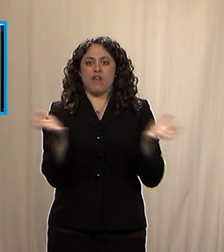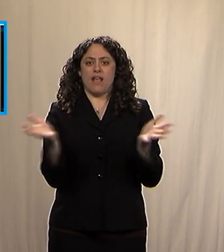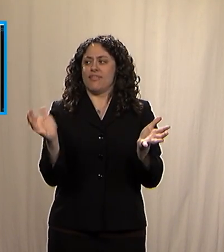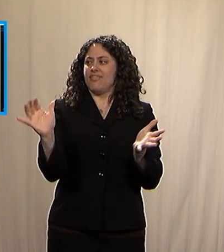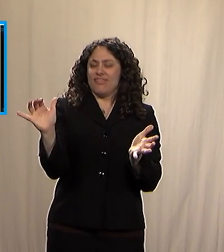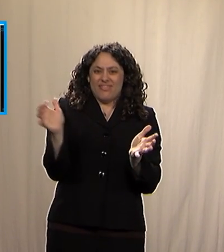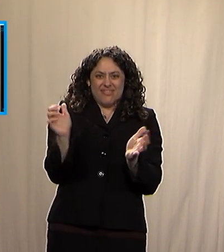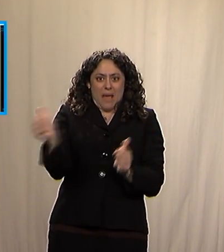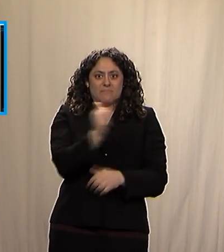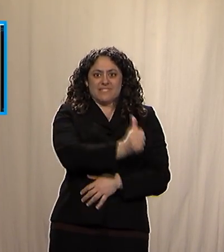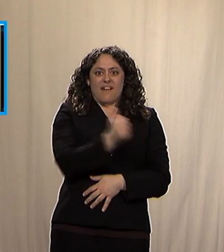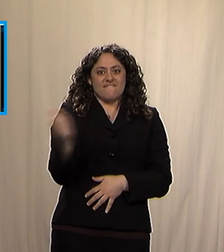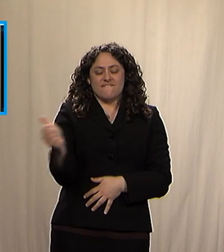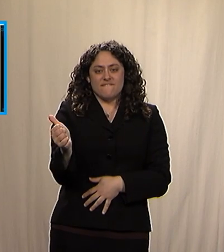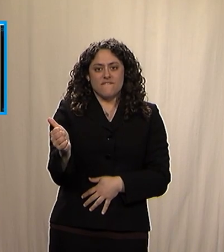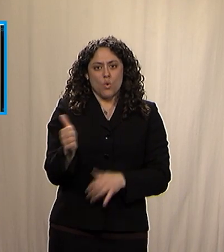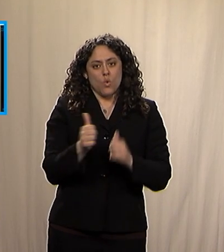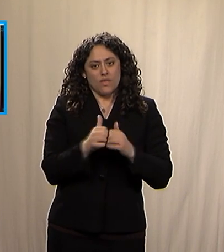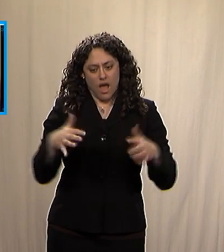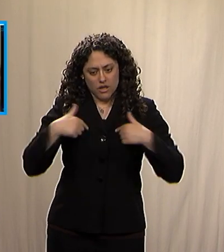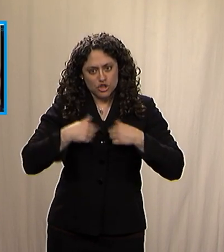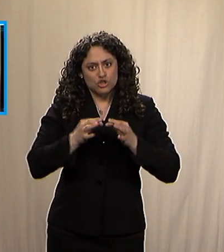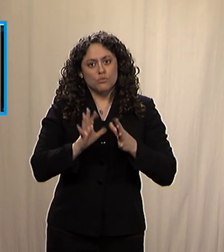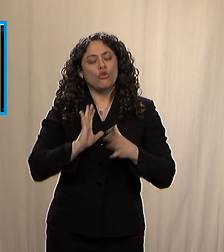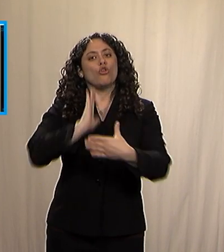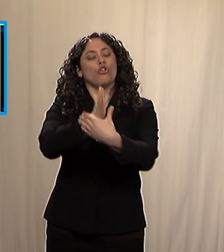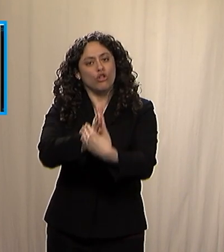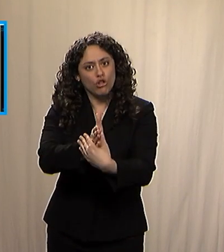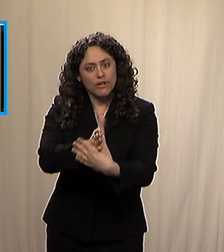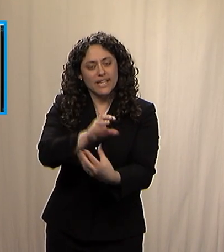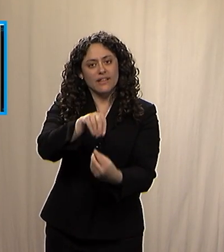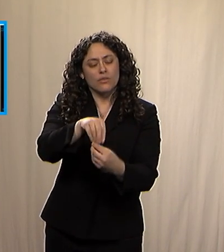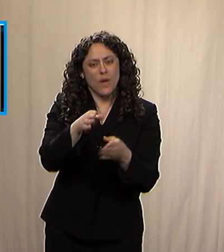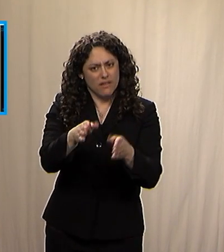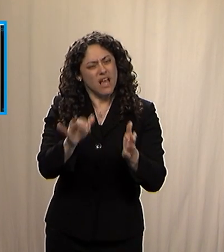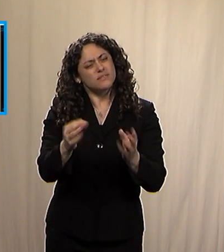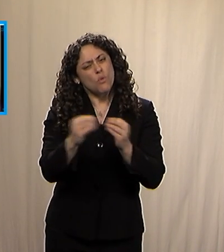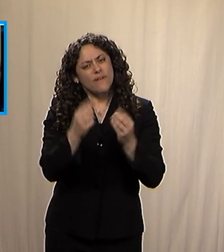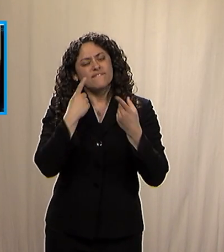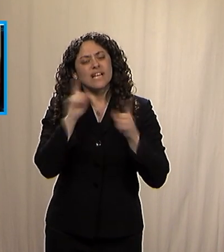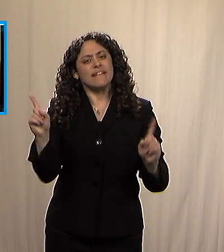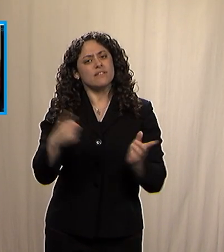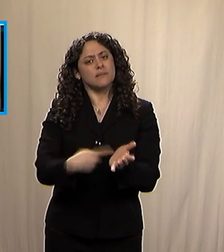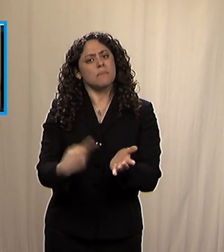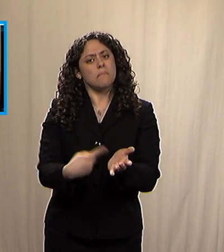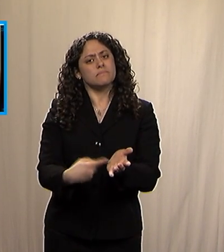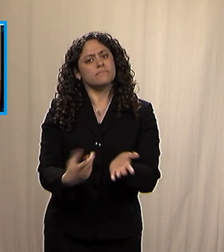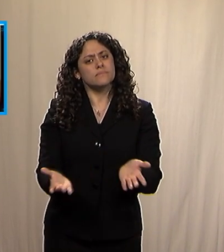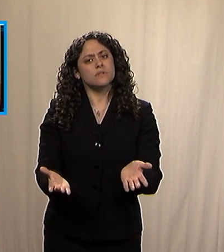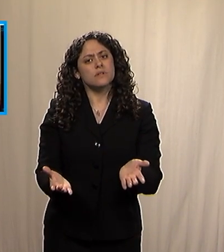more effective interpreting. I'm not just interpreting between and amongst people,